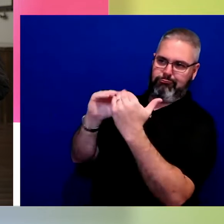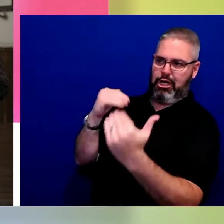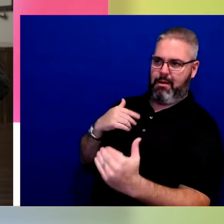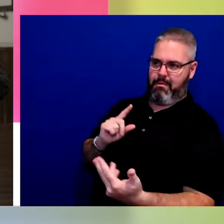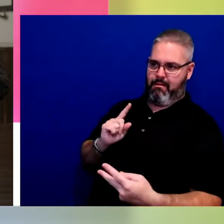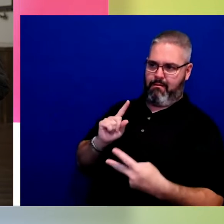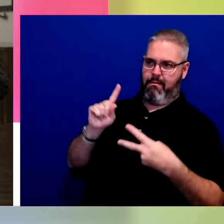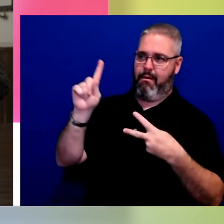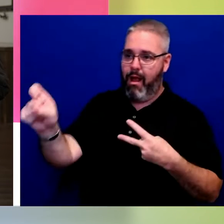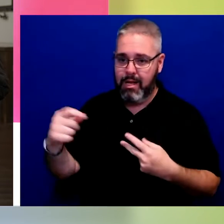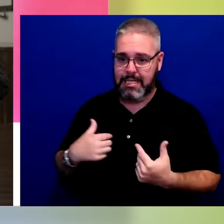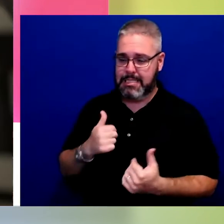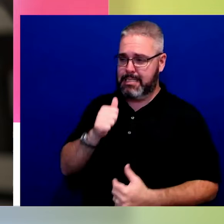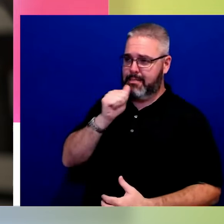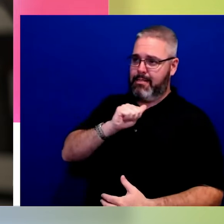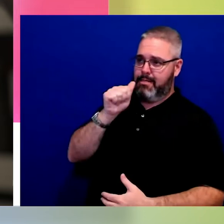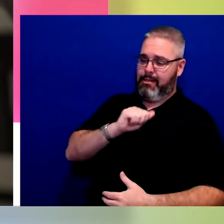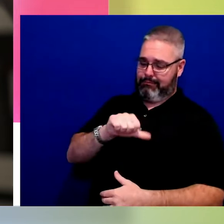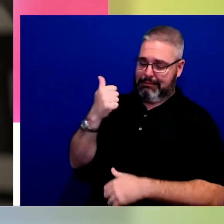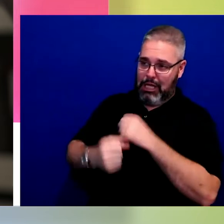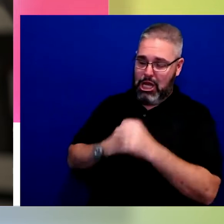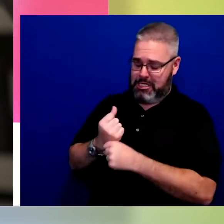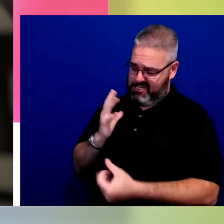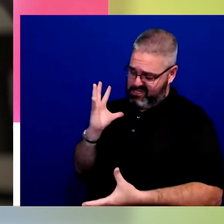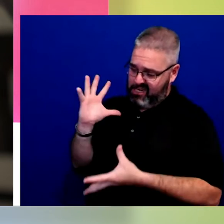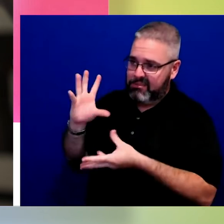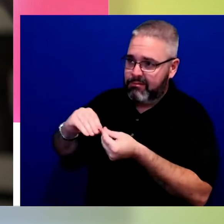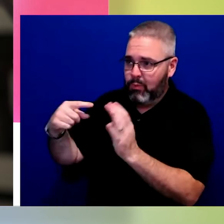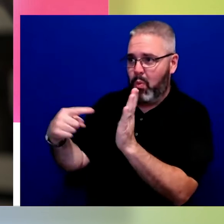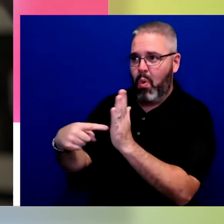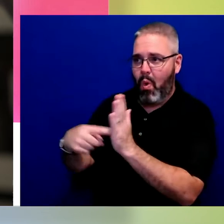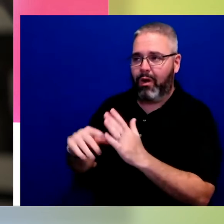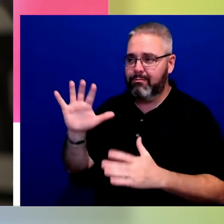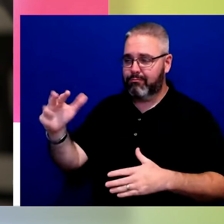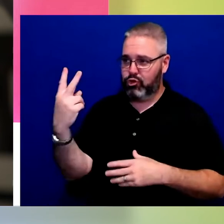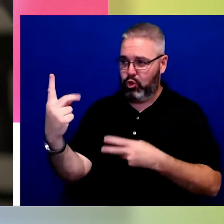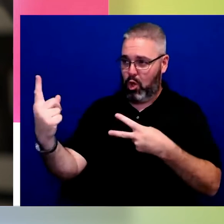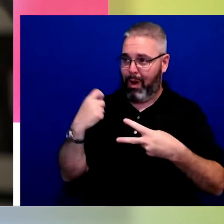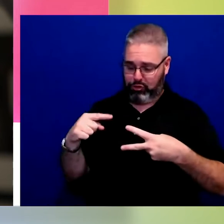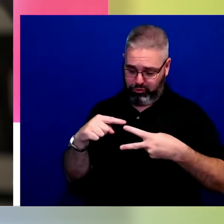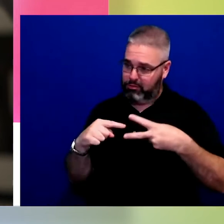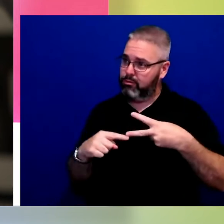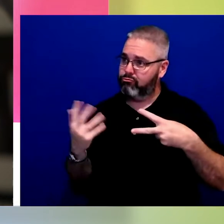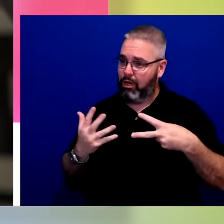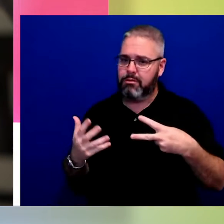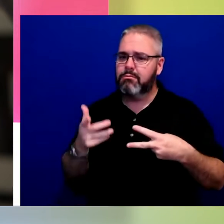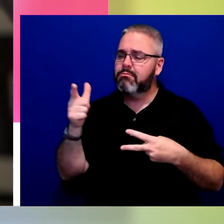I've waited 10 years for this. And your two questions were, what football team do I support?